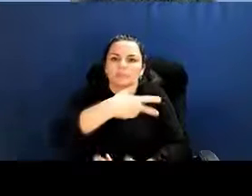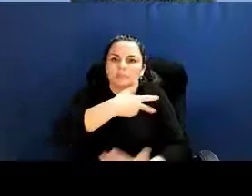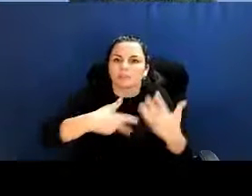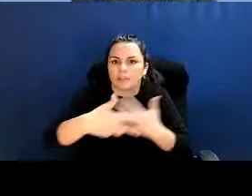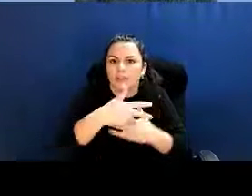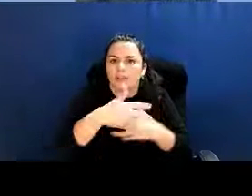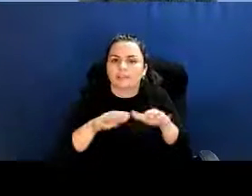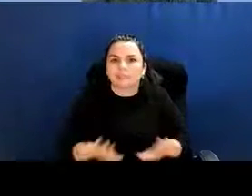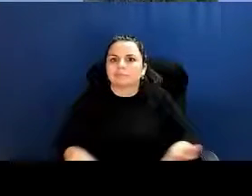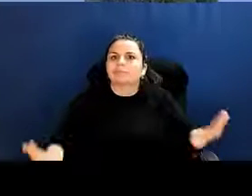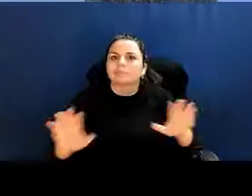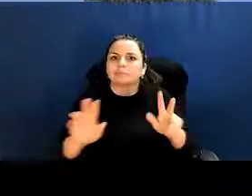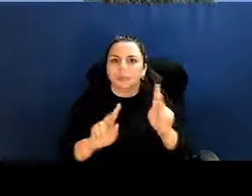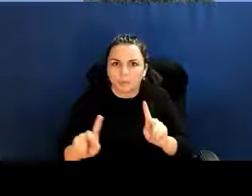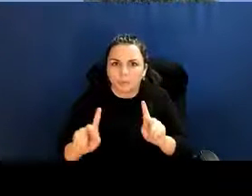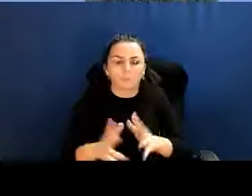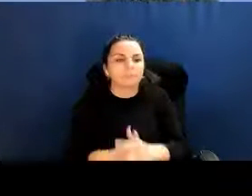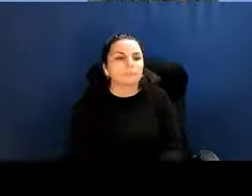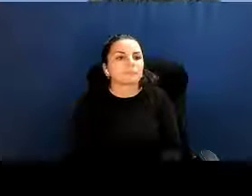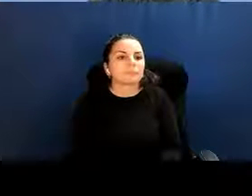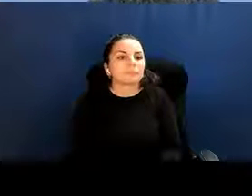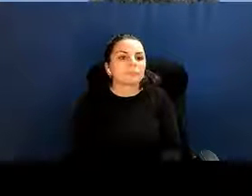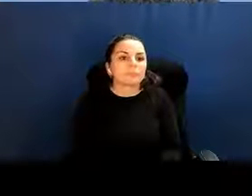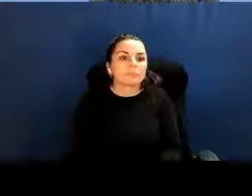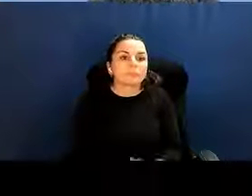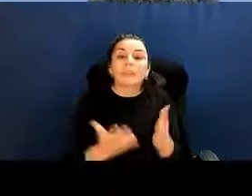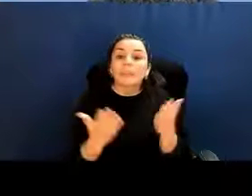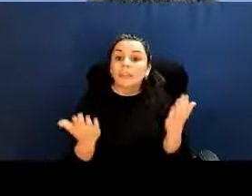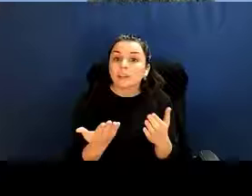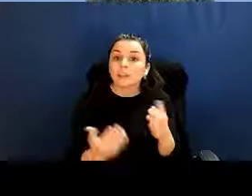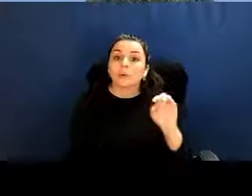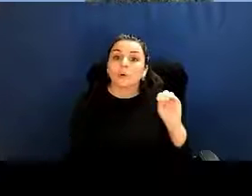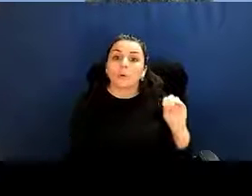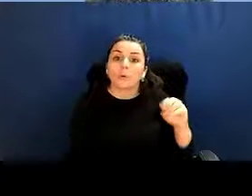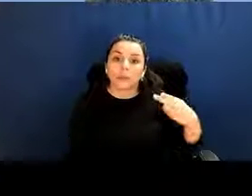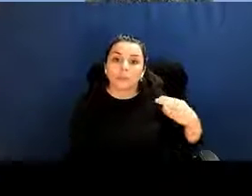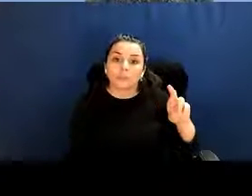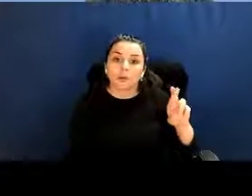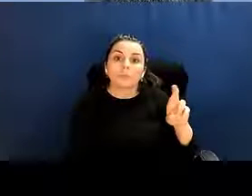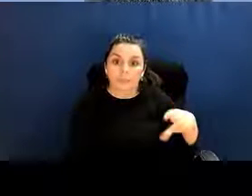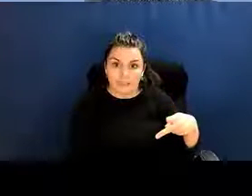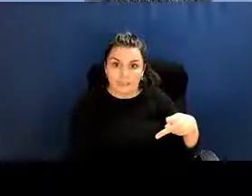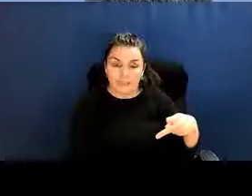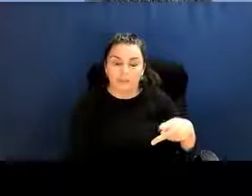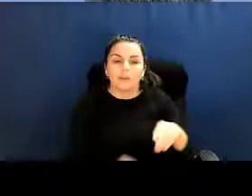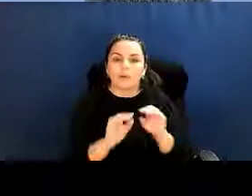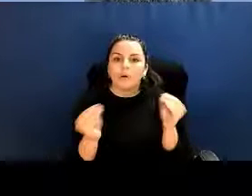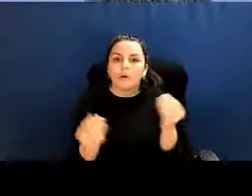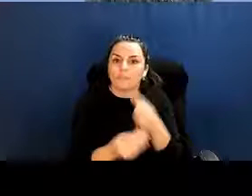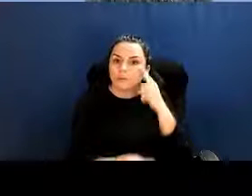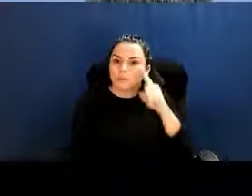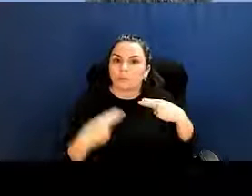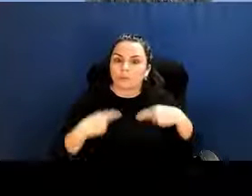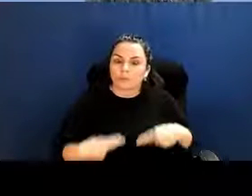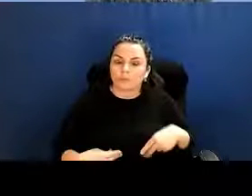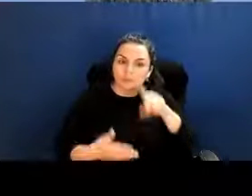So the Office for Human Research Protections, or what we call OHRP holds the regulatory authority